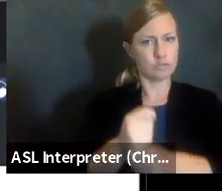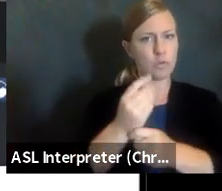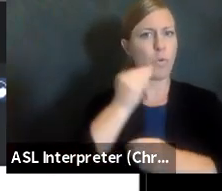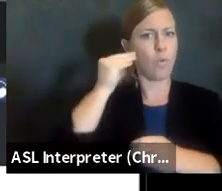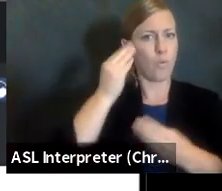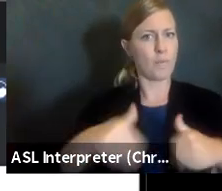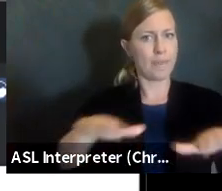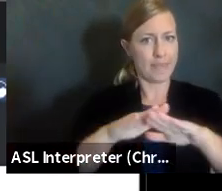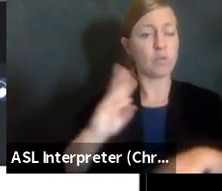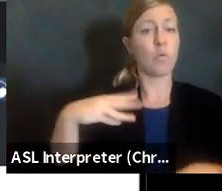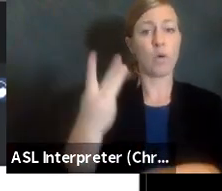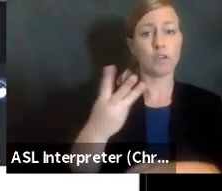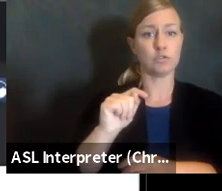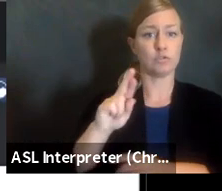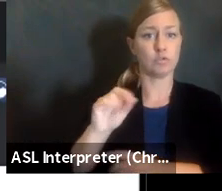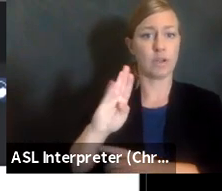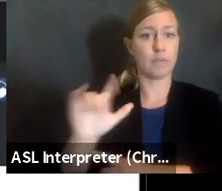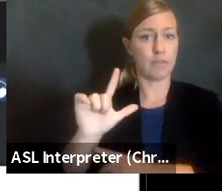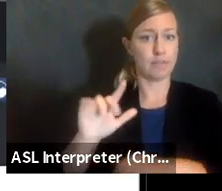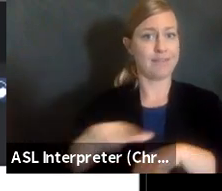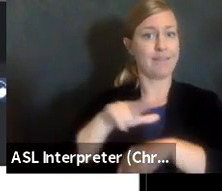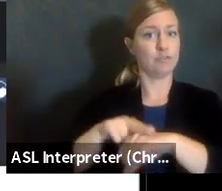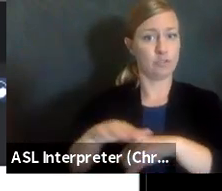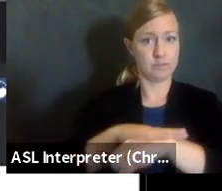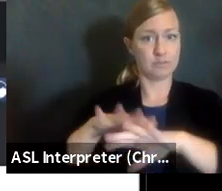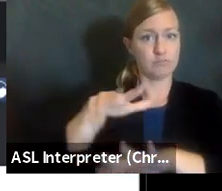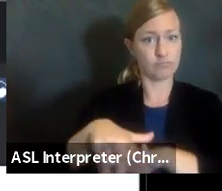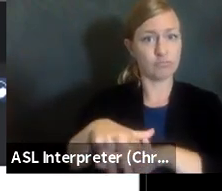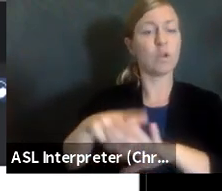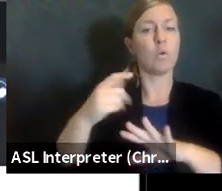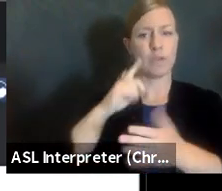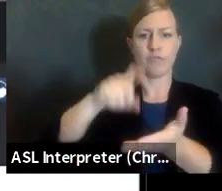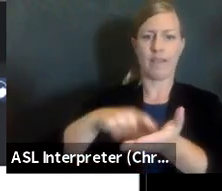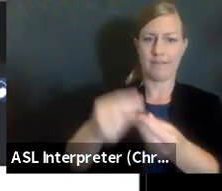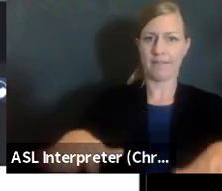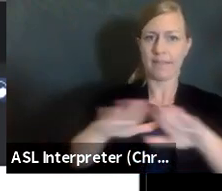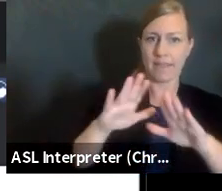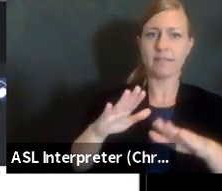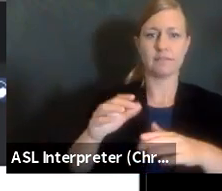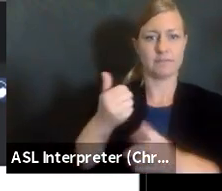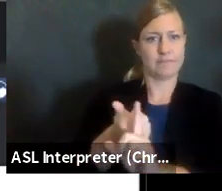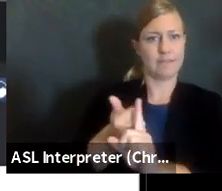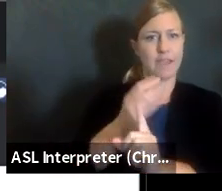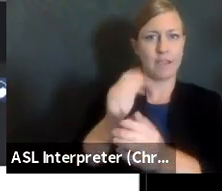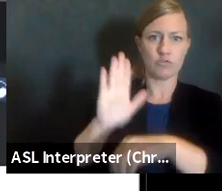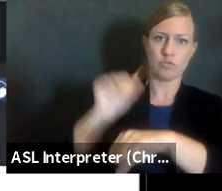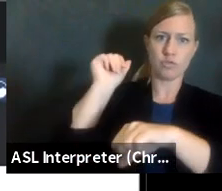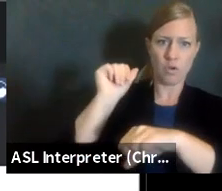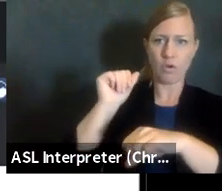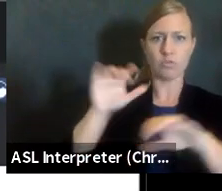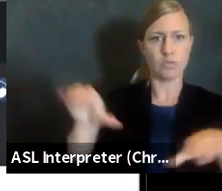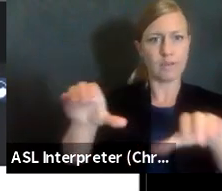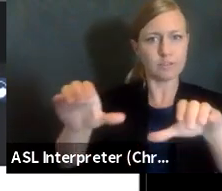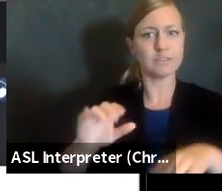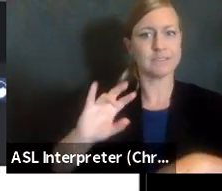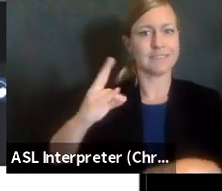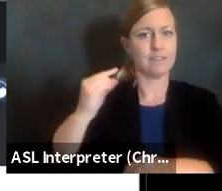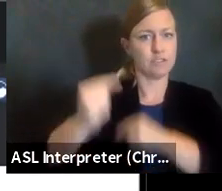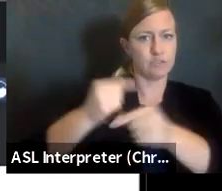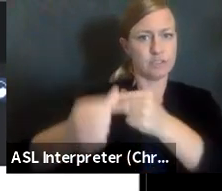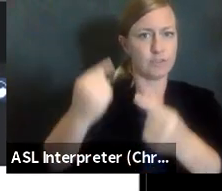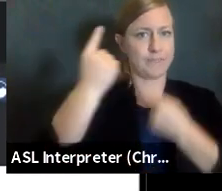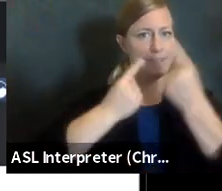ESD 112 - Katherine Livick: We honor with gratitude, the land itself and call to action to practice sustainable seventh generation thinking in caring for the land and the people.